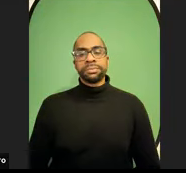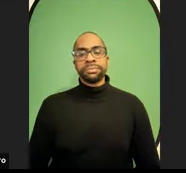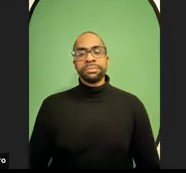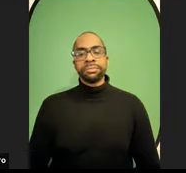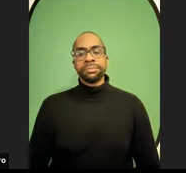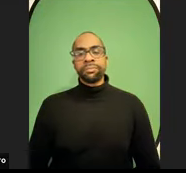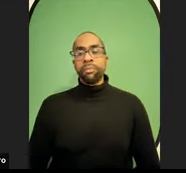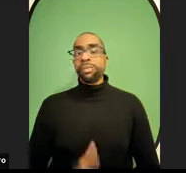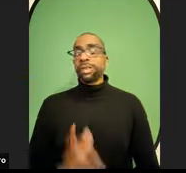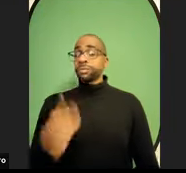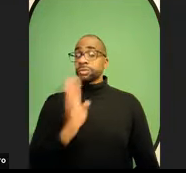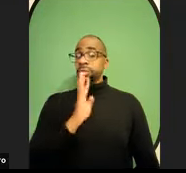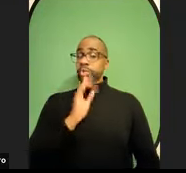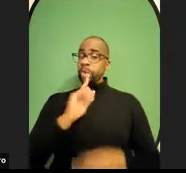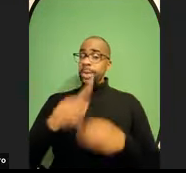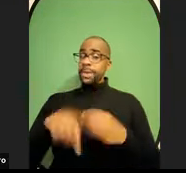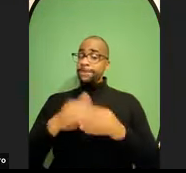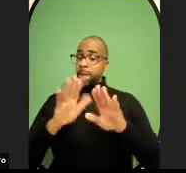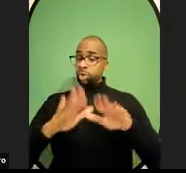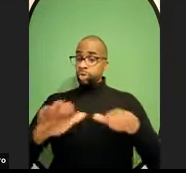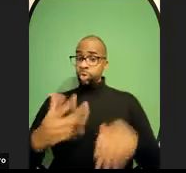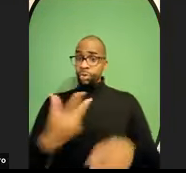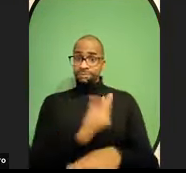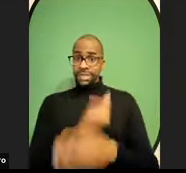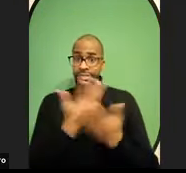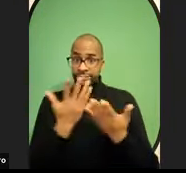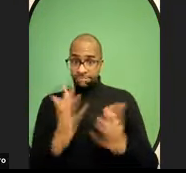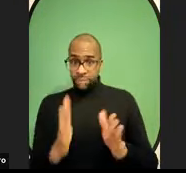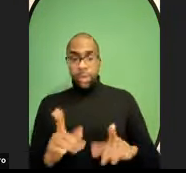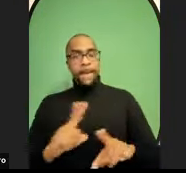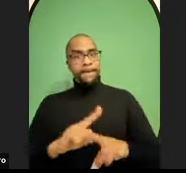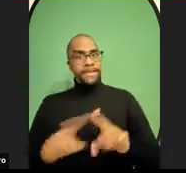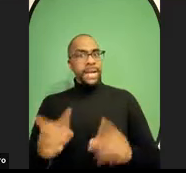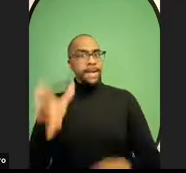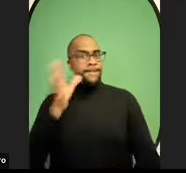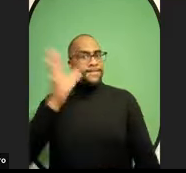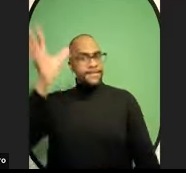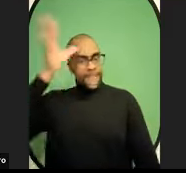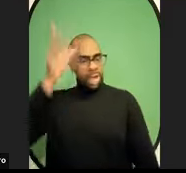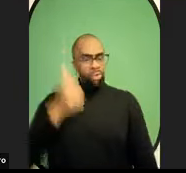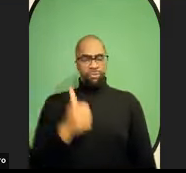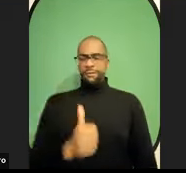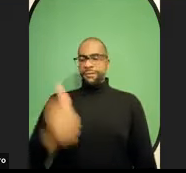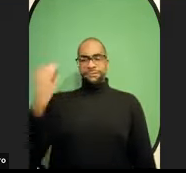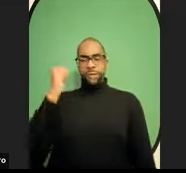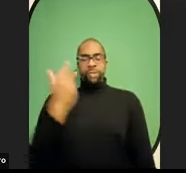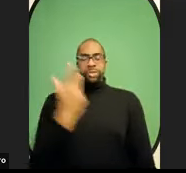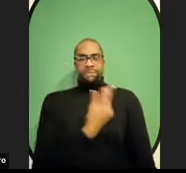So some. sort of your interest so you're not just talking about the children that are not vaccinate you're talking about